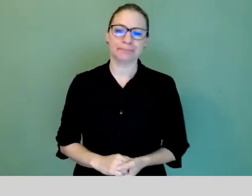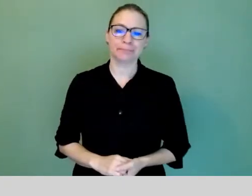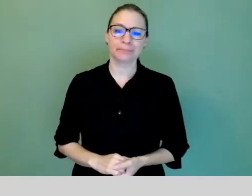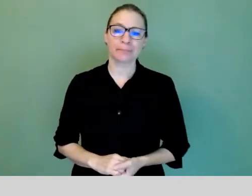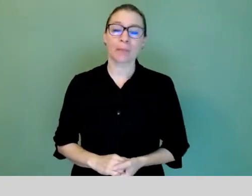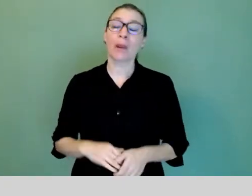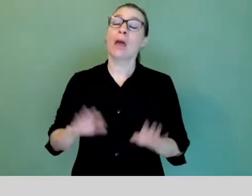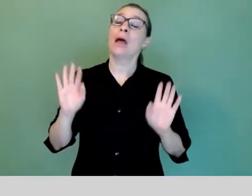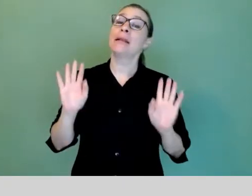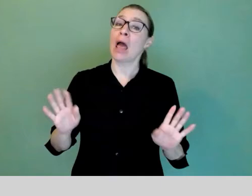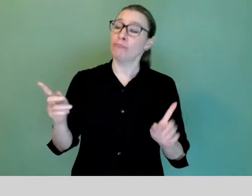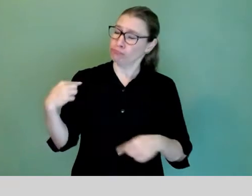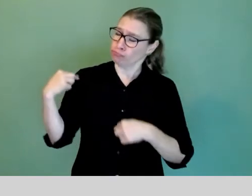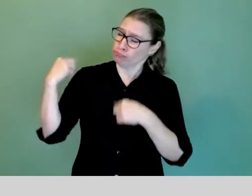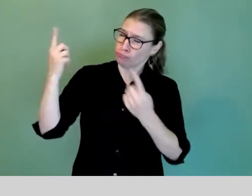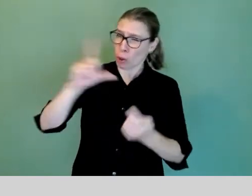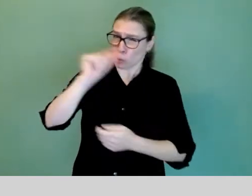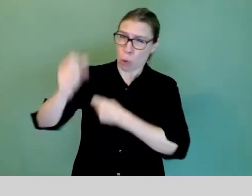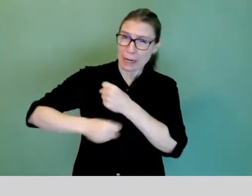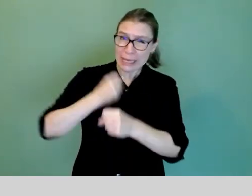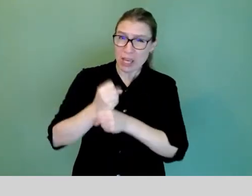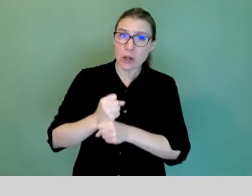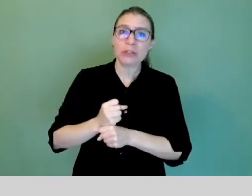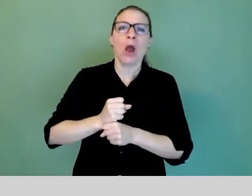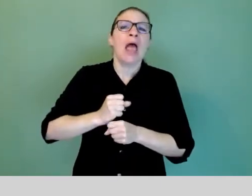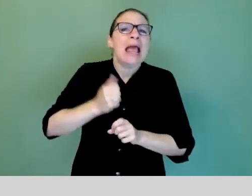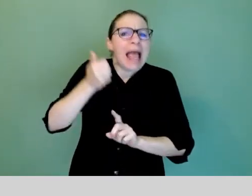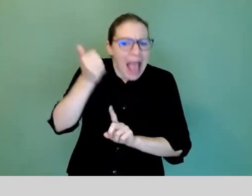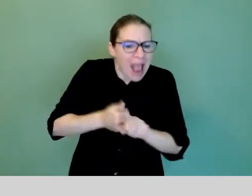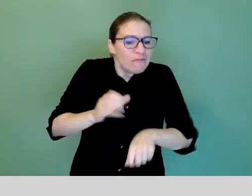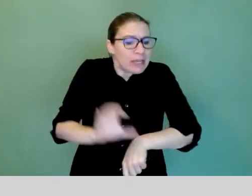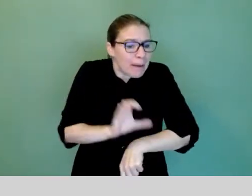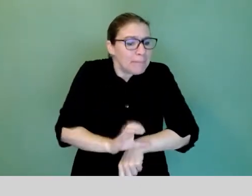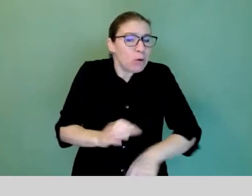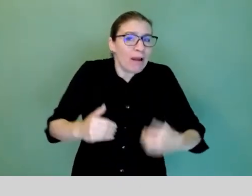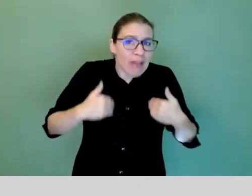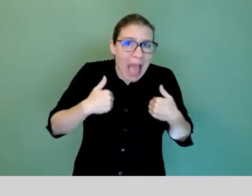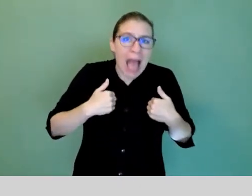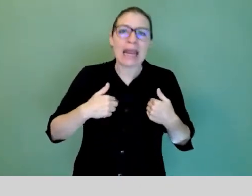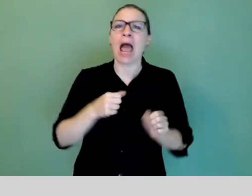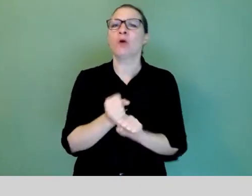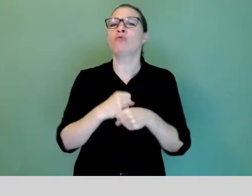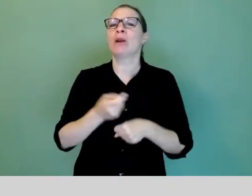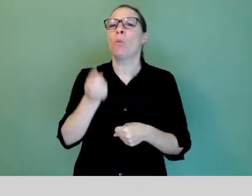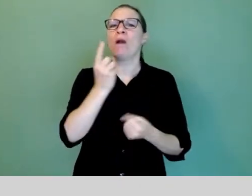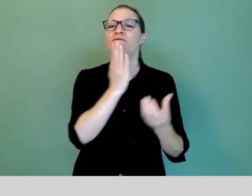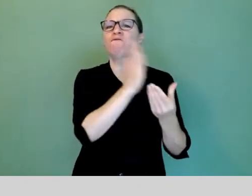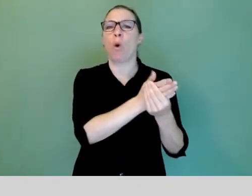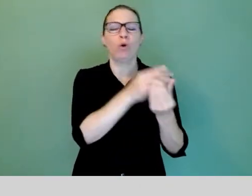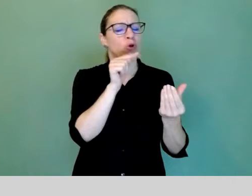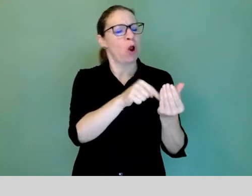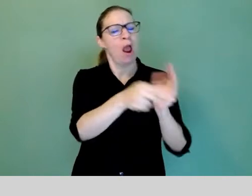Now, on every computer I've had for the past 20 years, I've created a folder called Stupid Python Tricks.